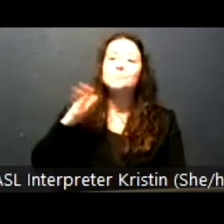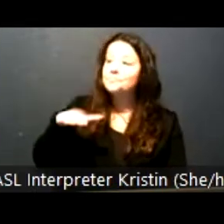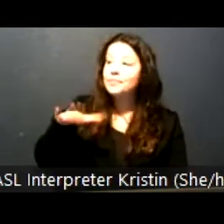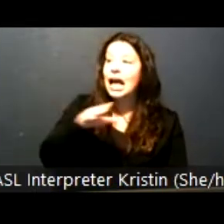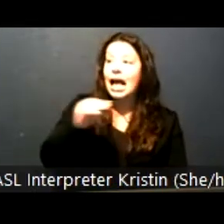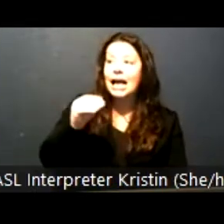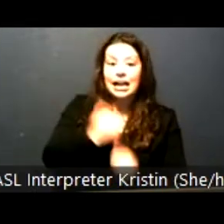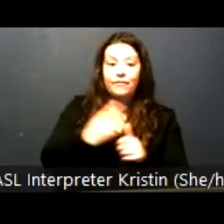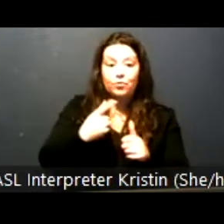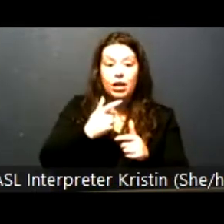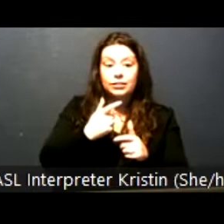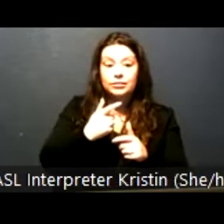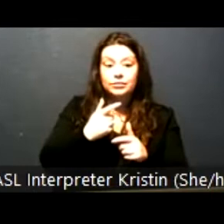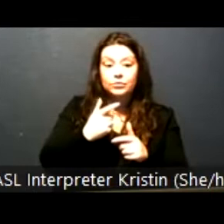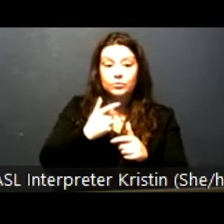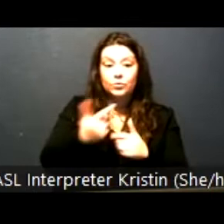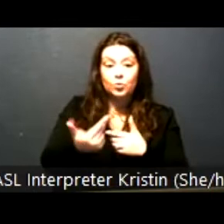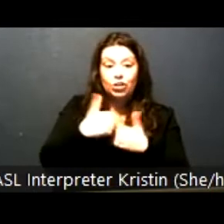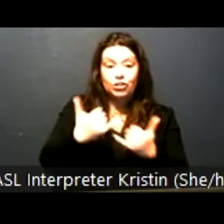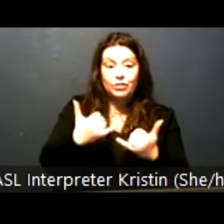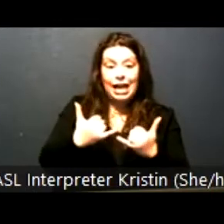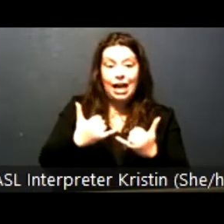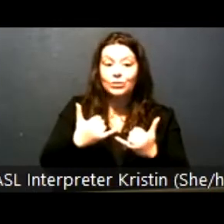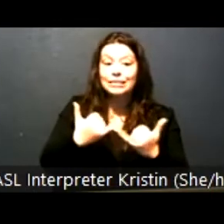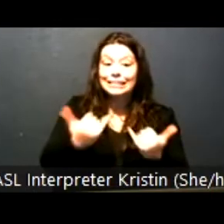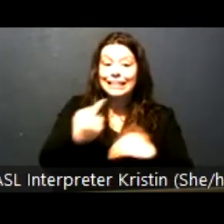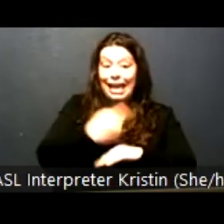them getting ready for today's program, so they were really ready, but they're having a little